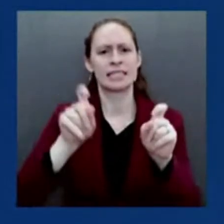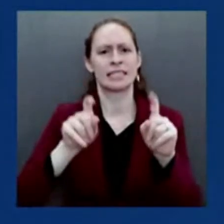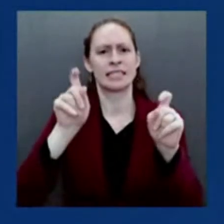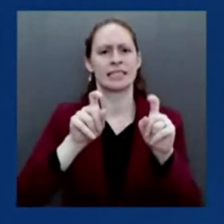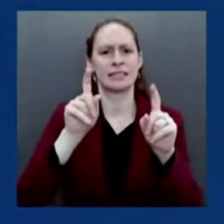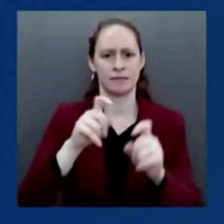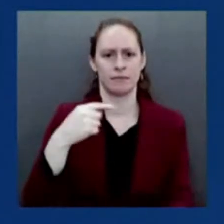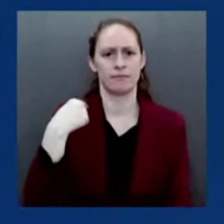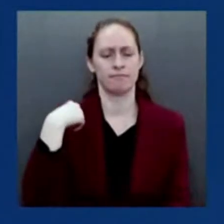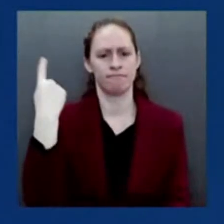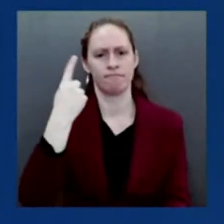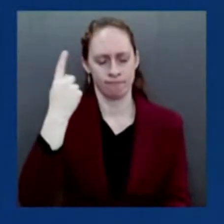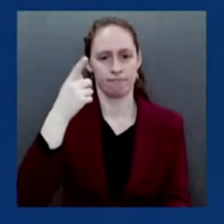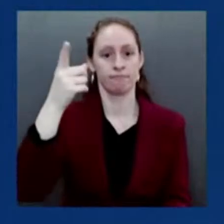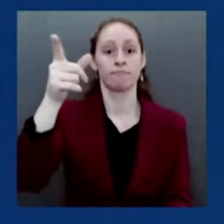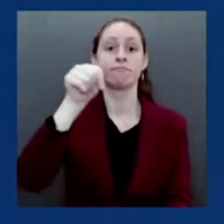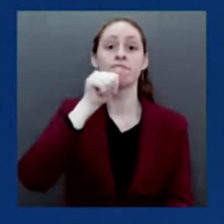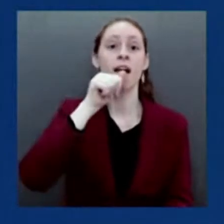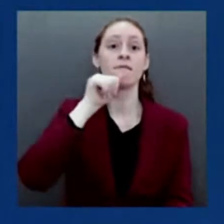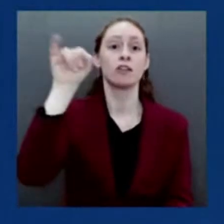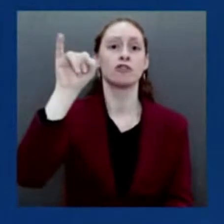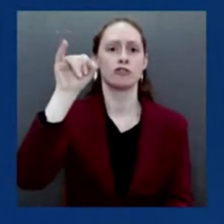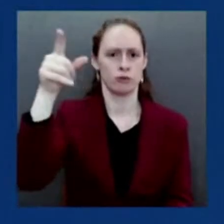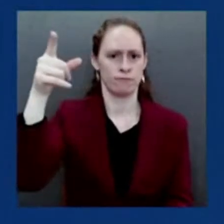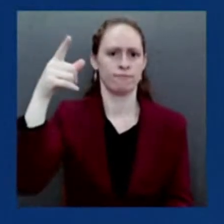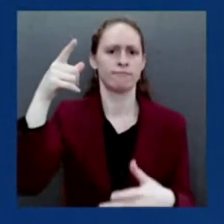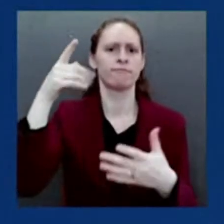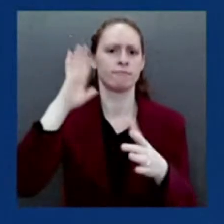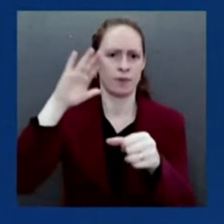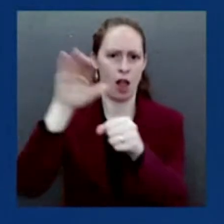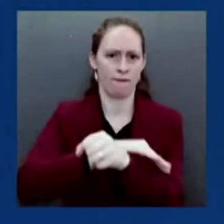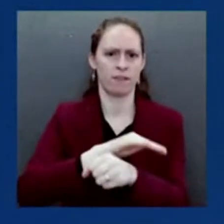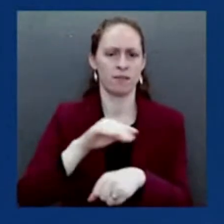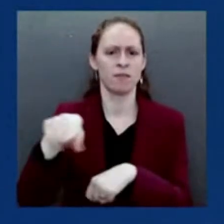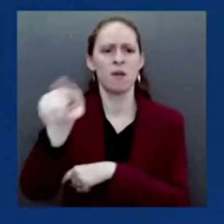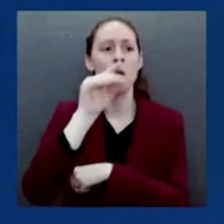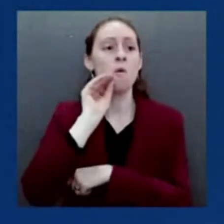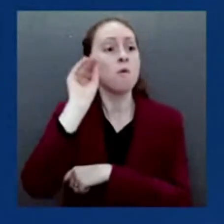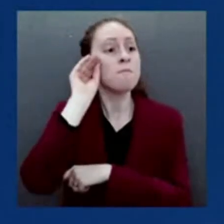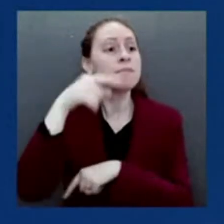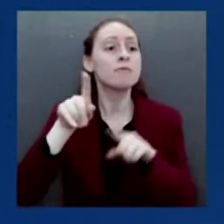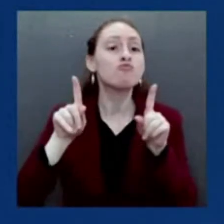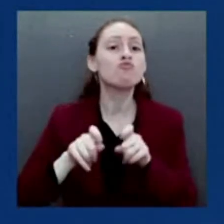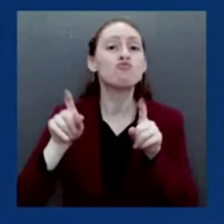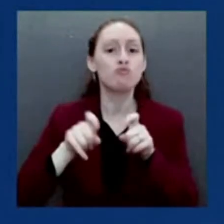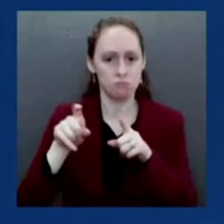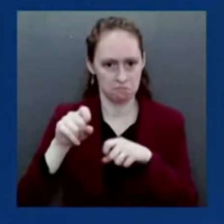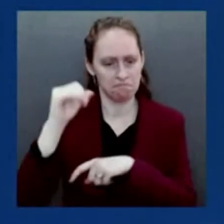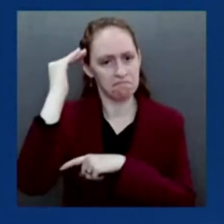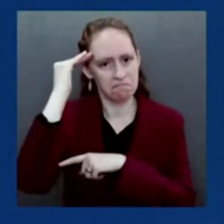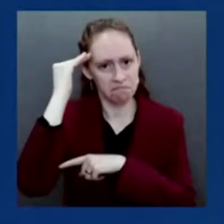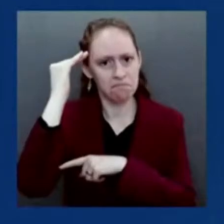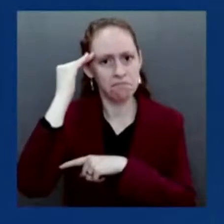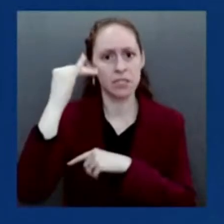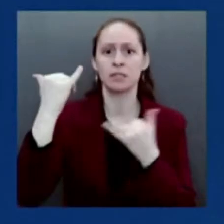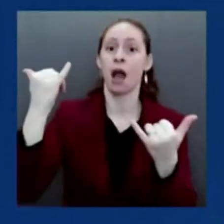ABOUT TESTING, STARTING